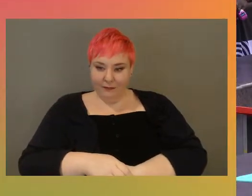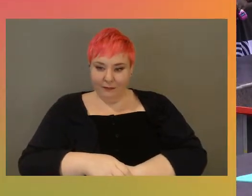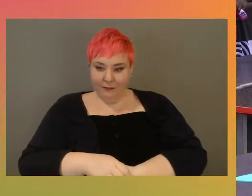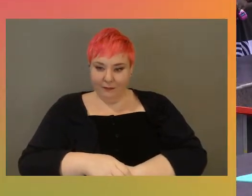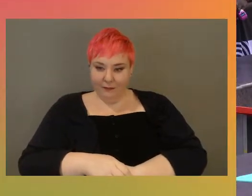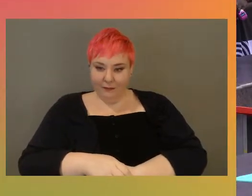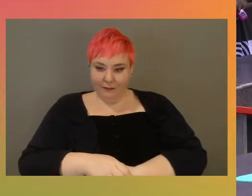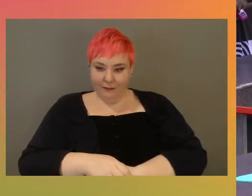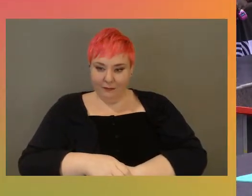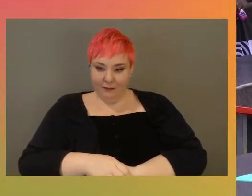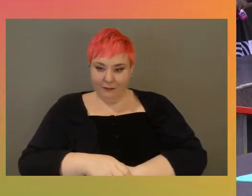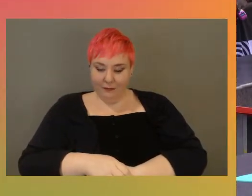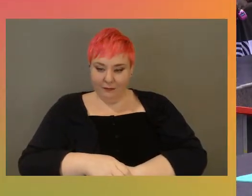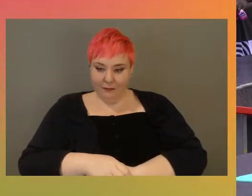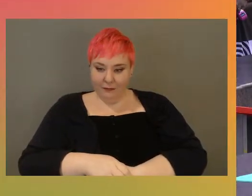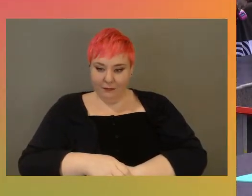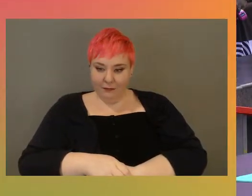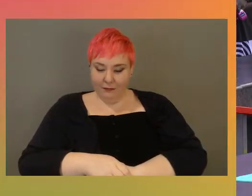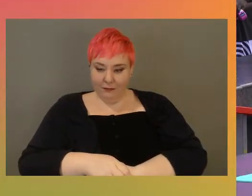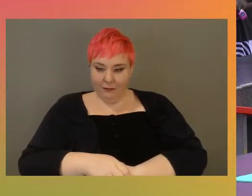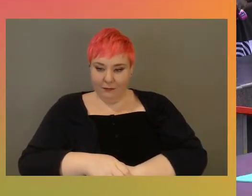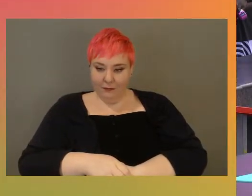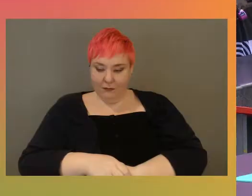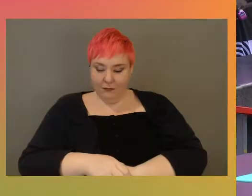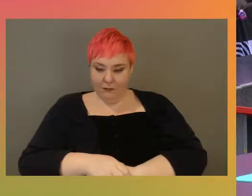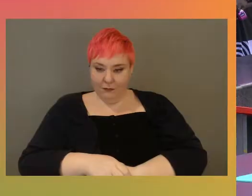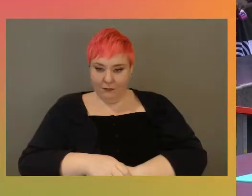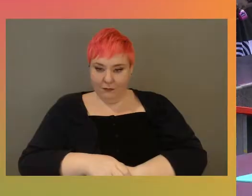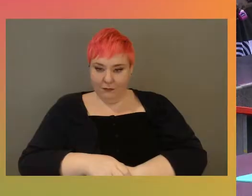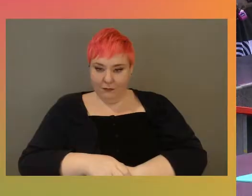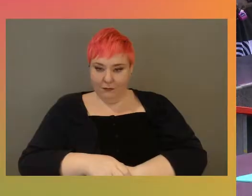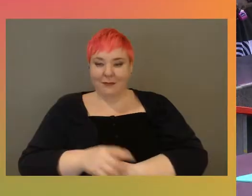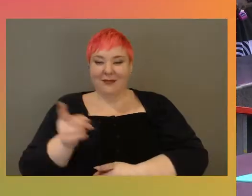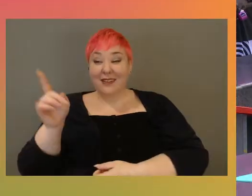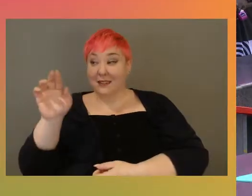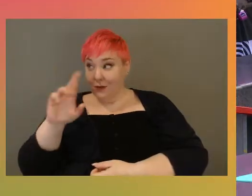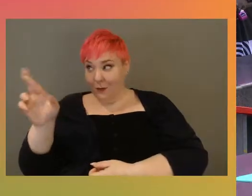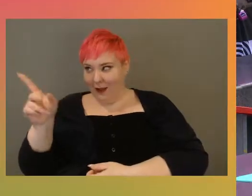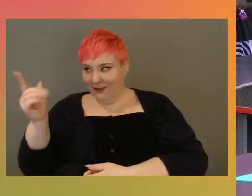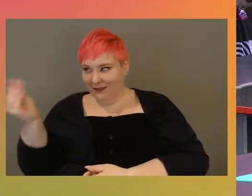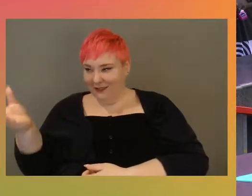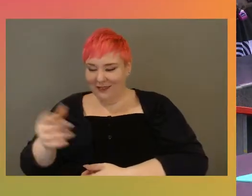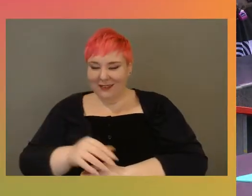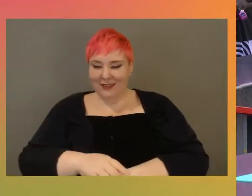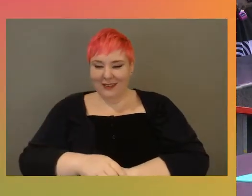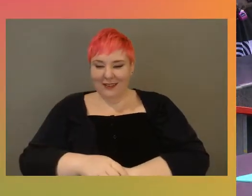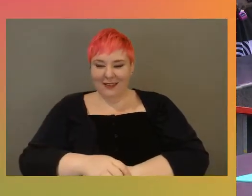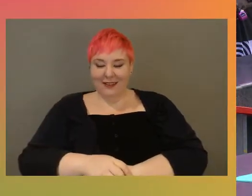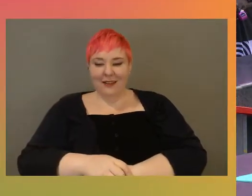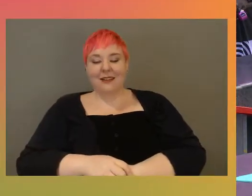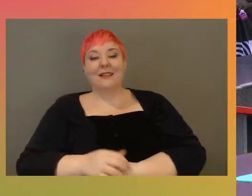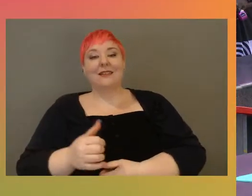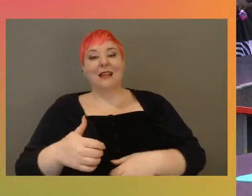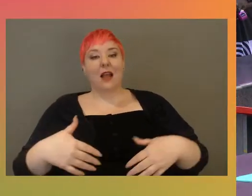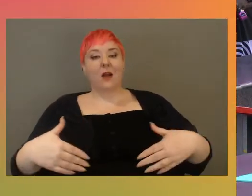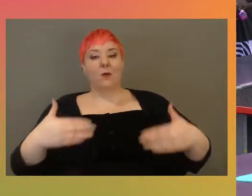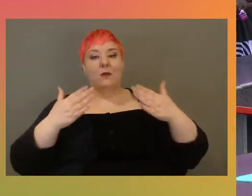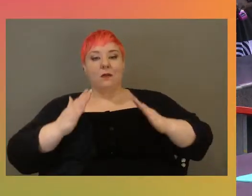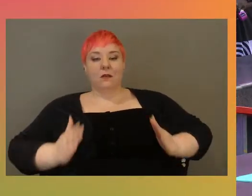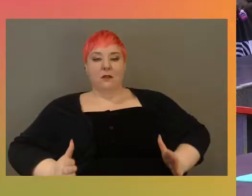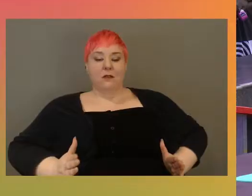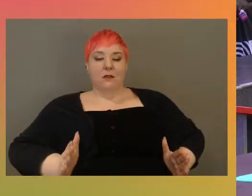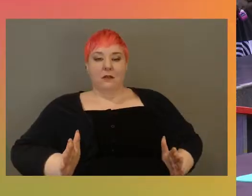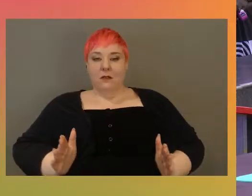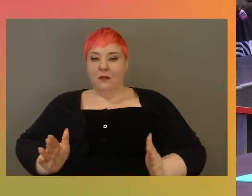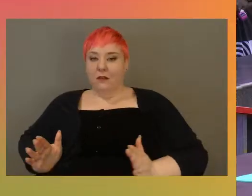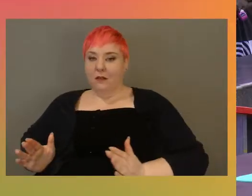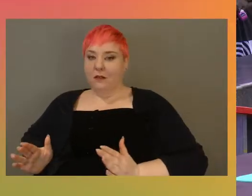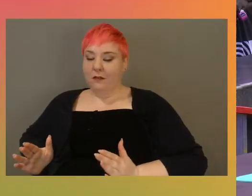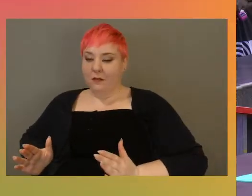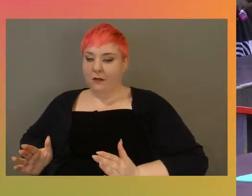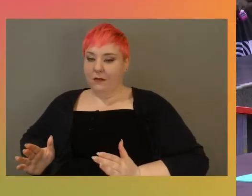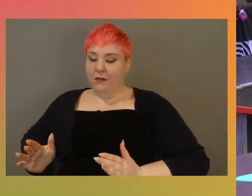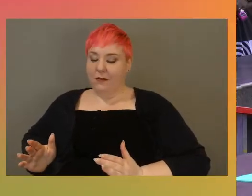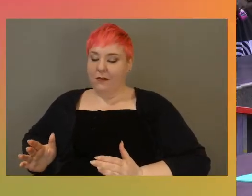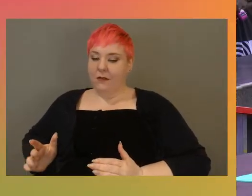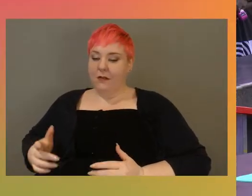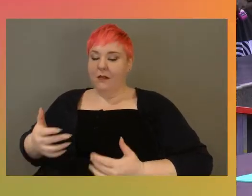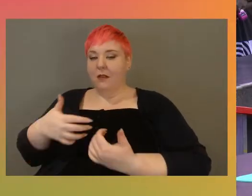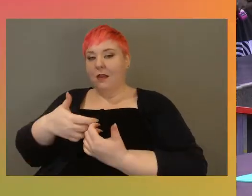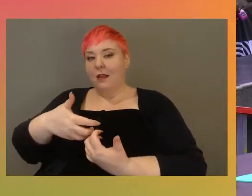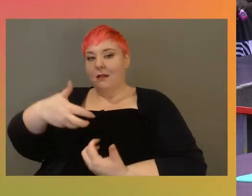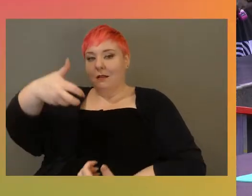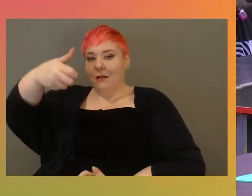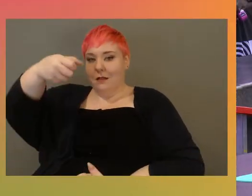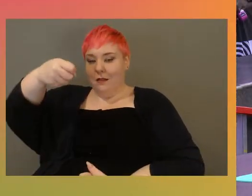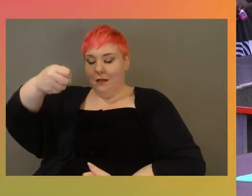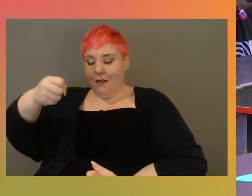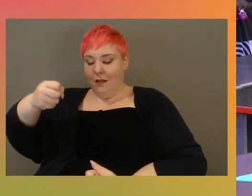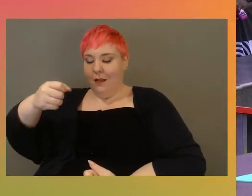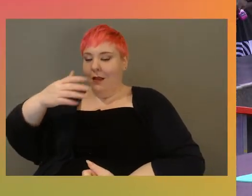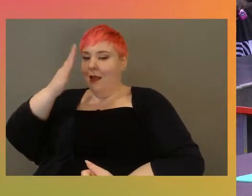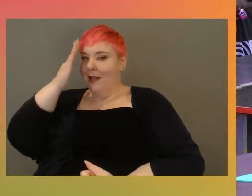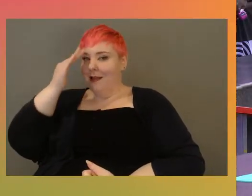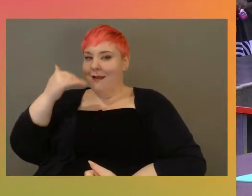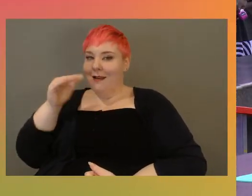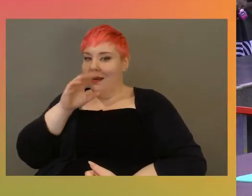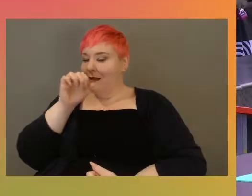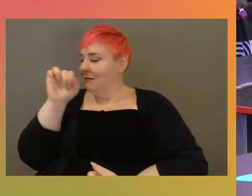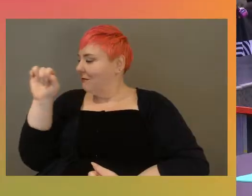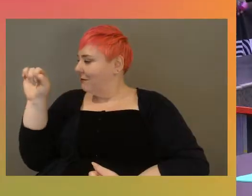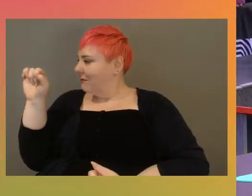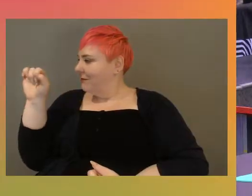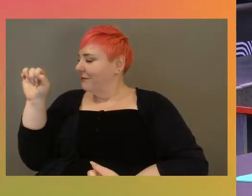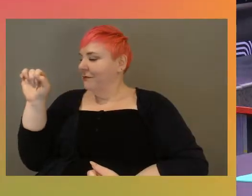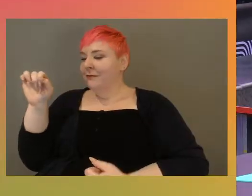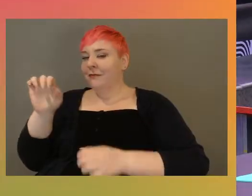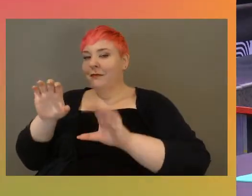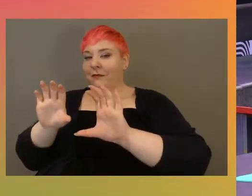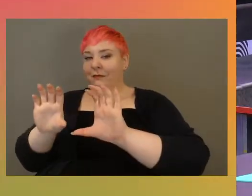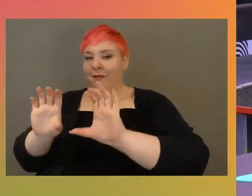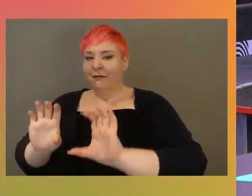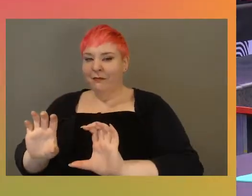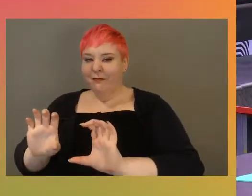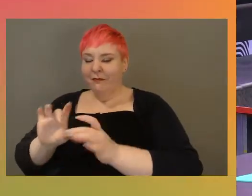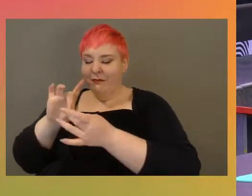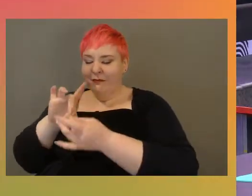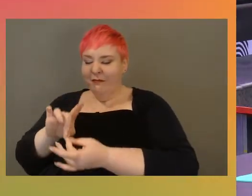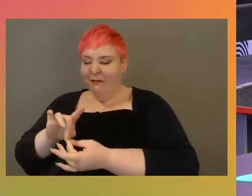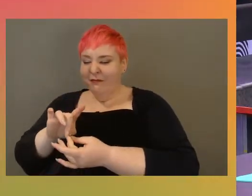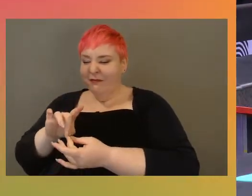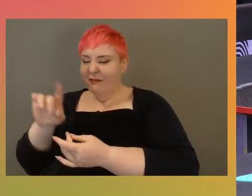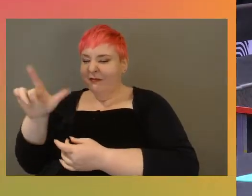AND TURN TO THE RIGHT.